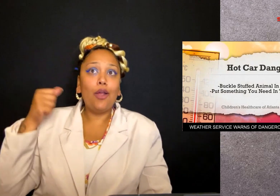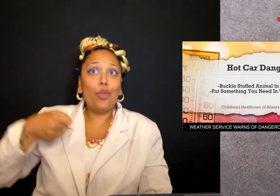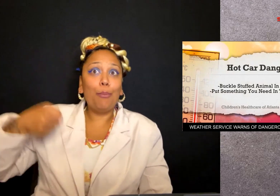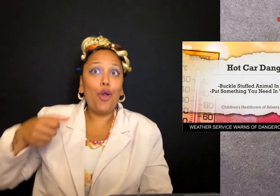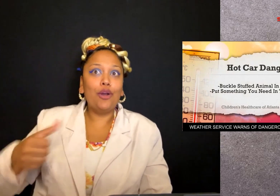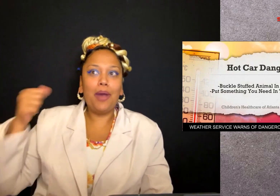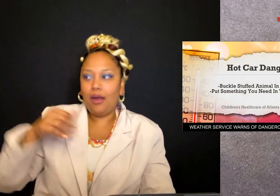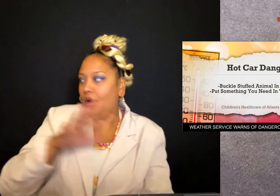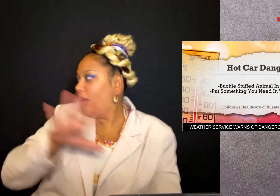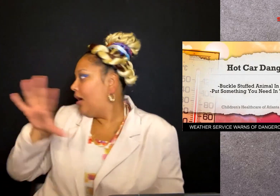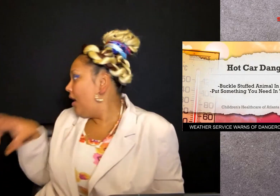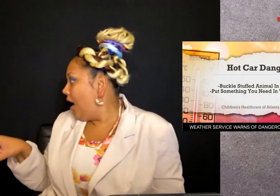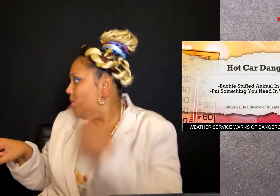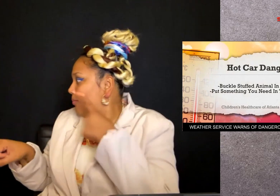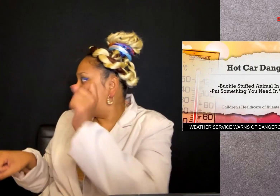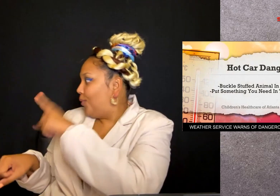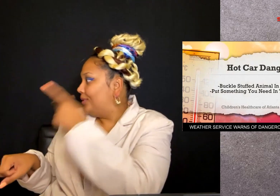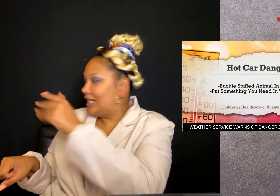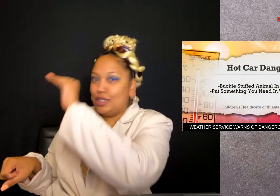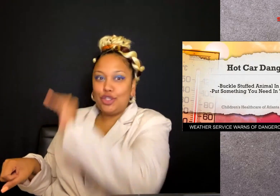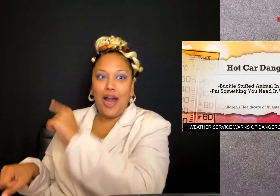to remind you they are back there